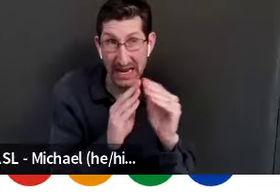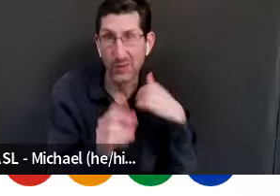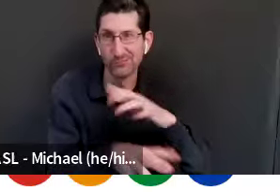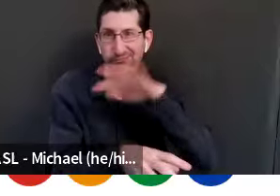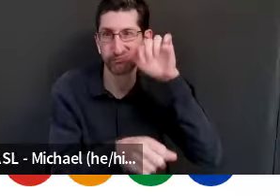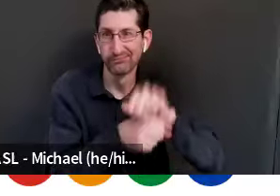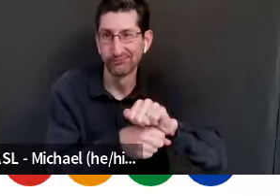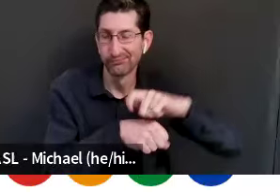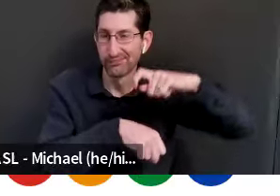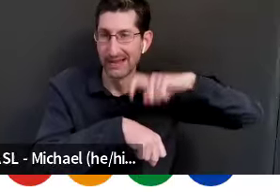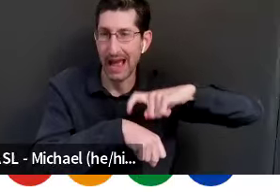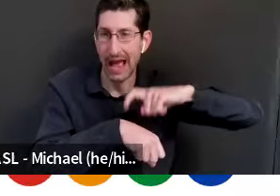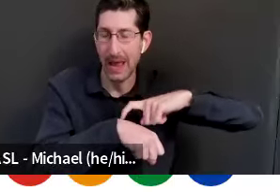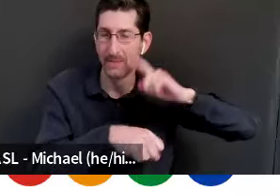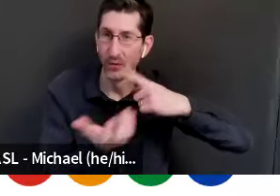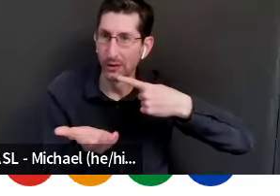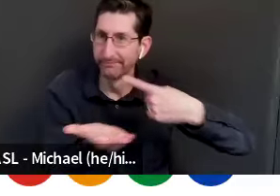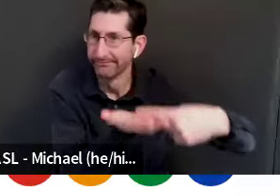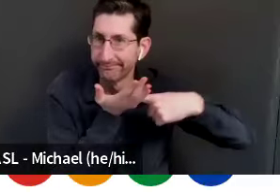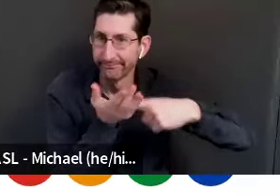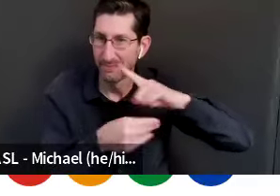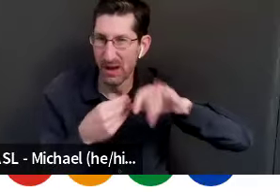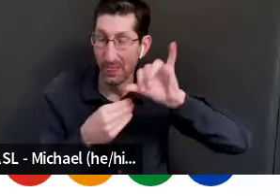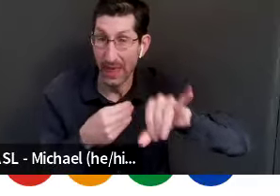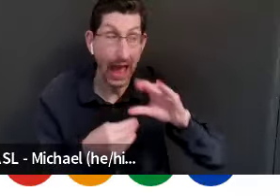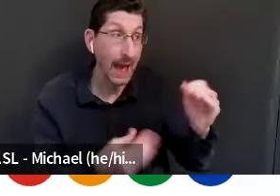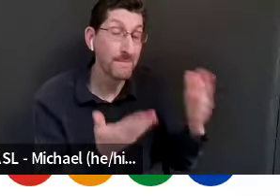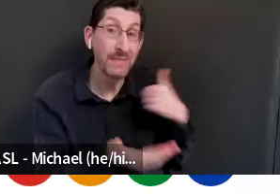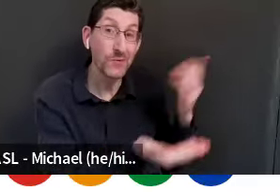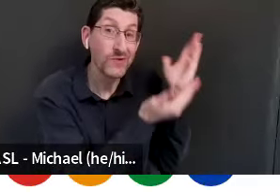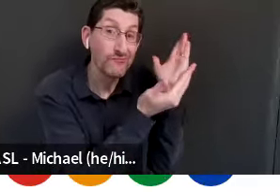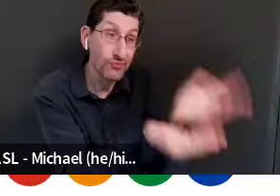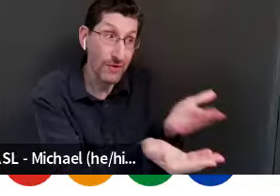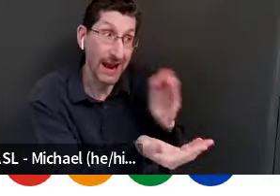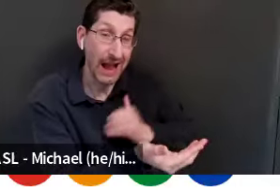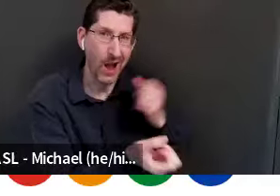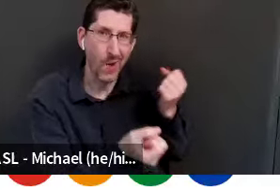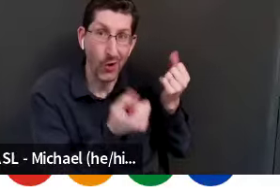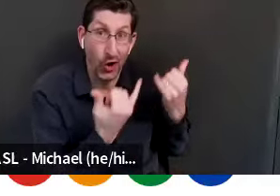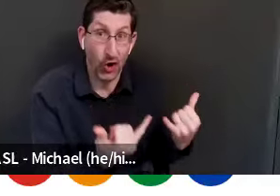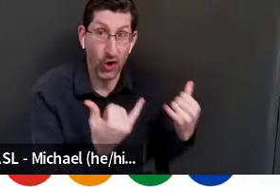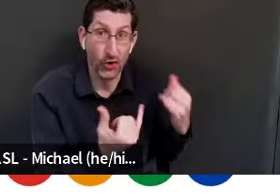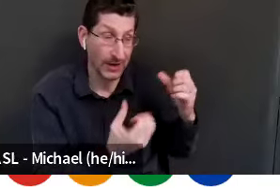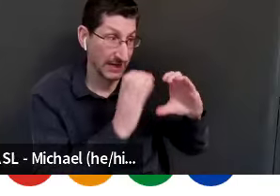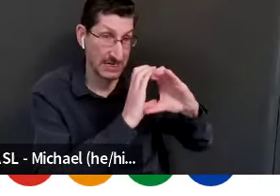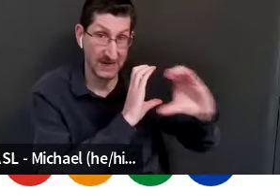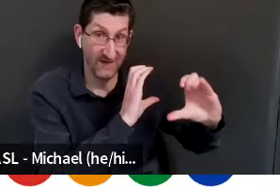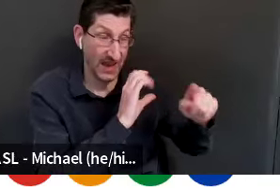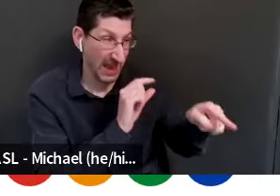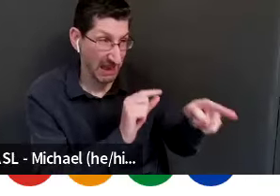KAT, HOPING WE CAN DEDICATE A MEETING IN ONE FORM OR ANOTHER TO GET FEEDBACK AND HOPEFULLY -- MAYBE GET THE CURRENT VEHICLES ON